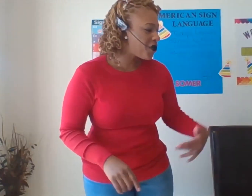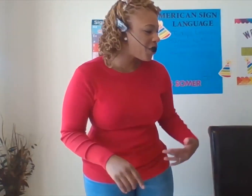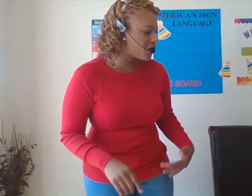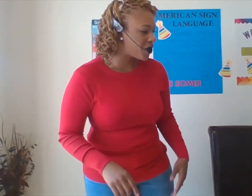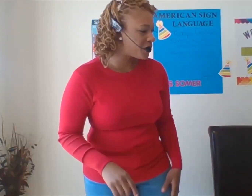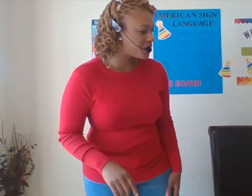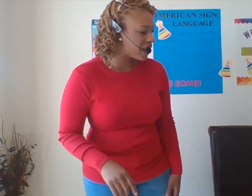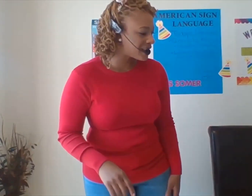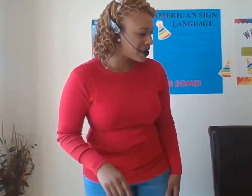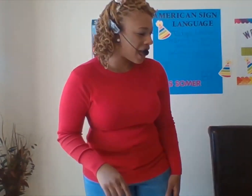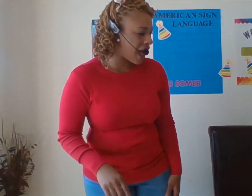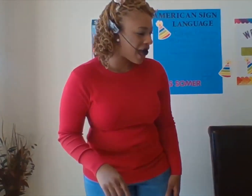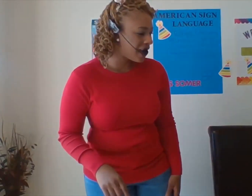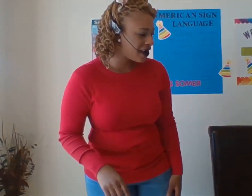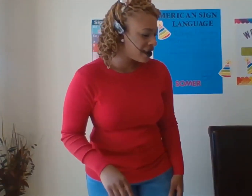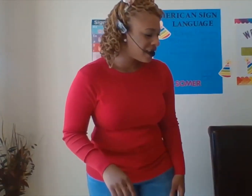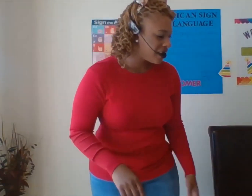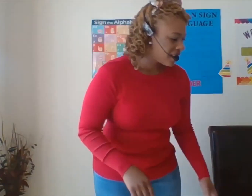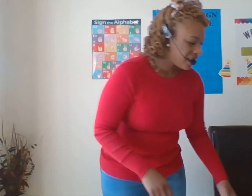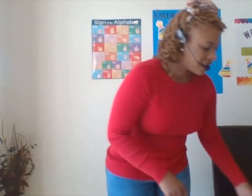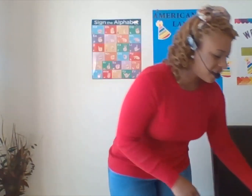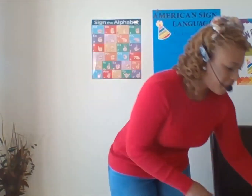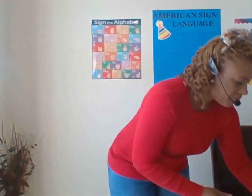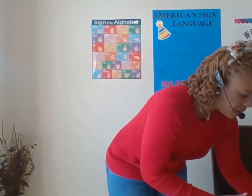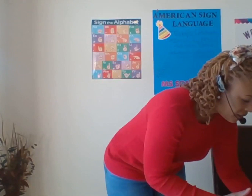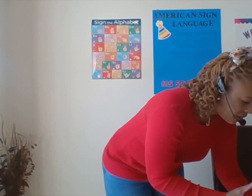on over the journey would you like to say hi